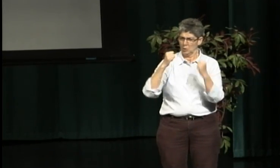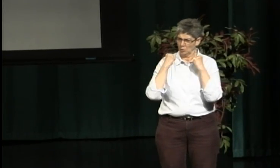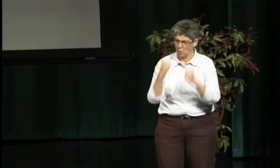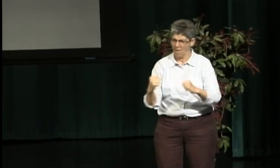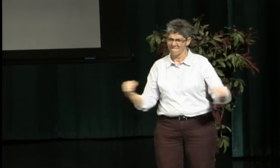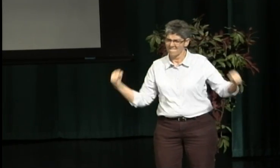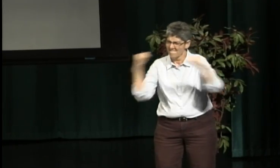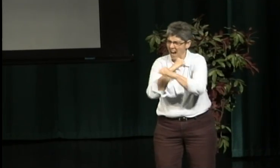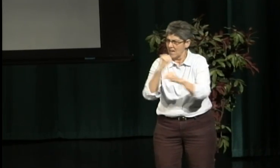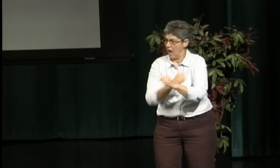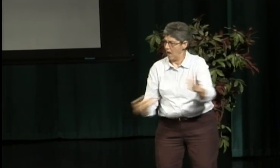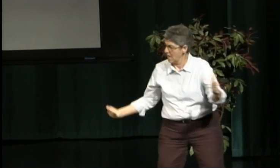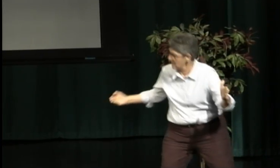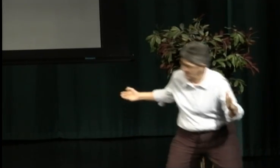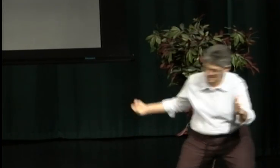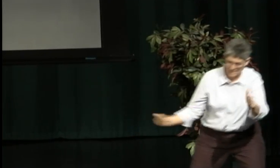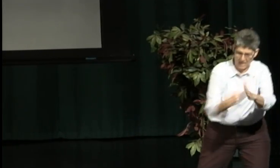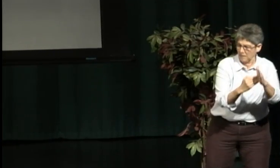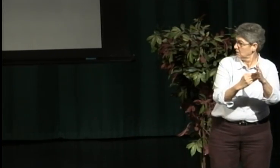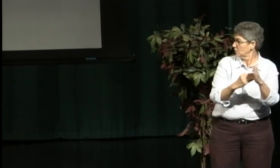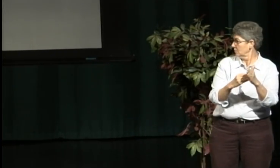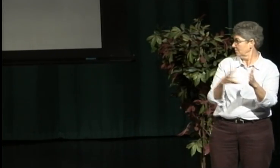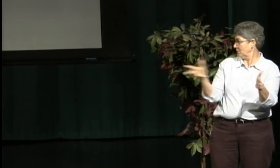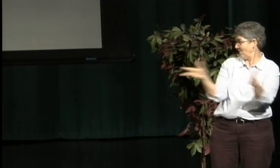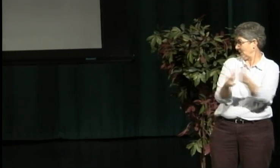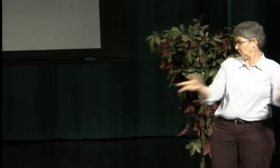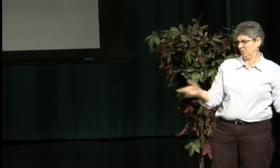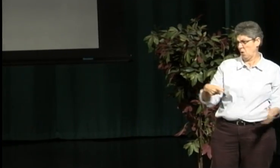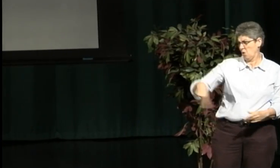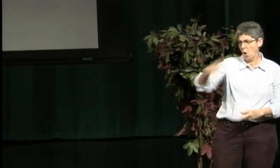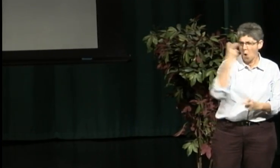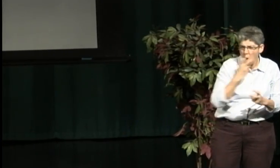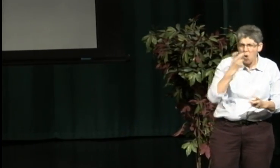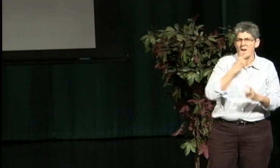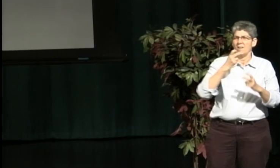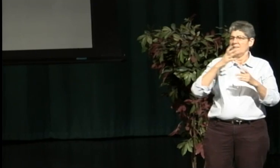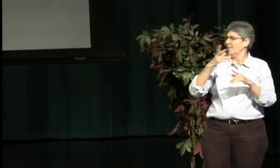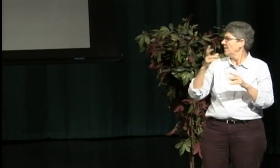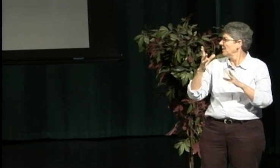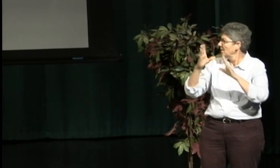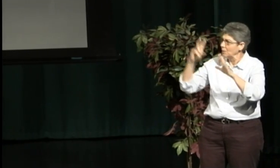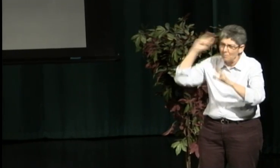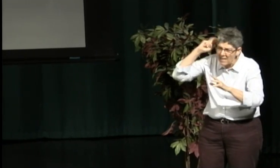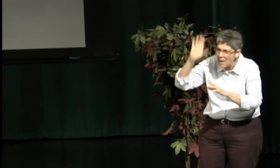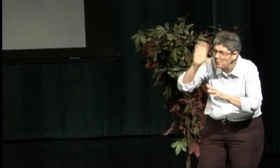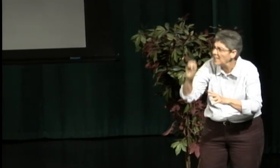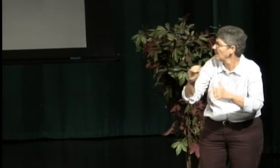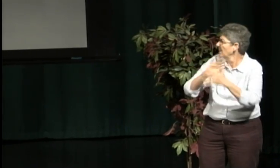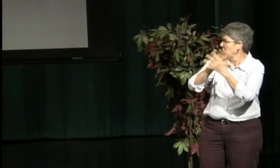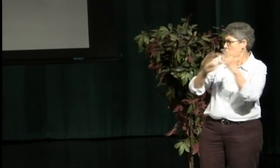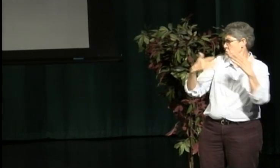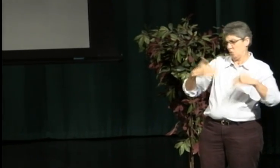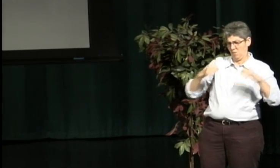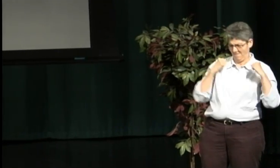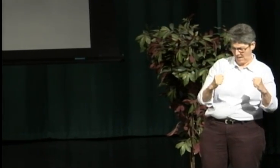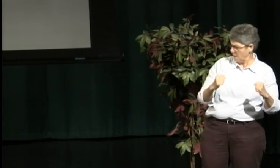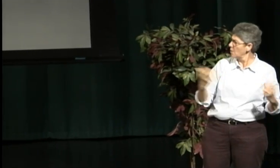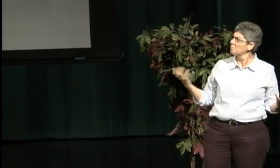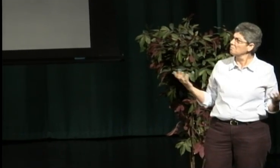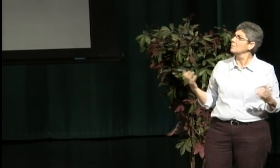A.G. Bell is a very strong lobby against ratification. They are proponents for oralism